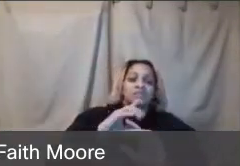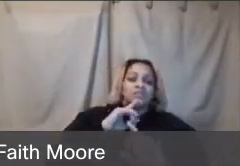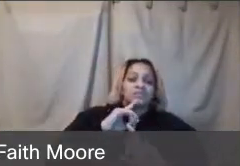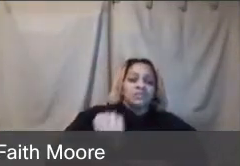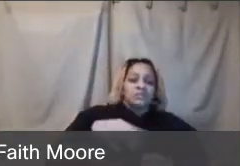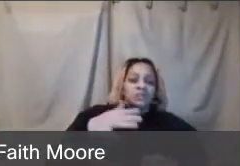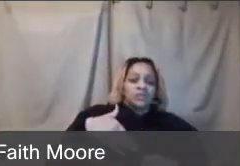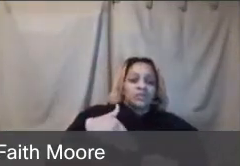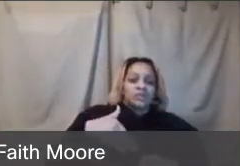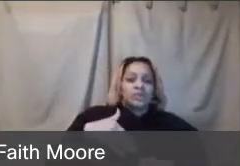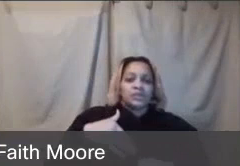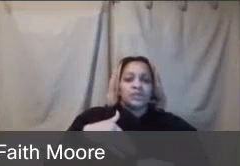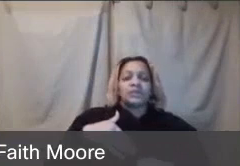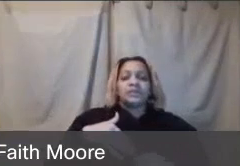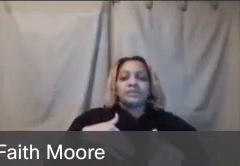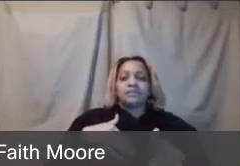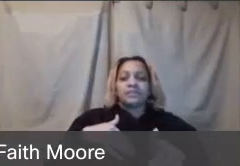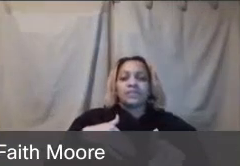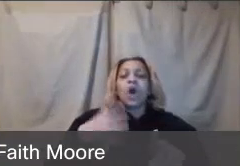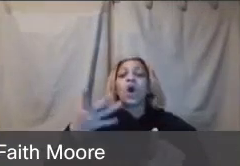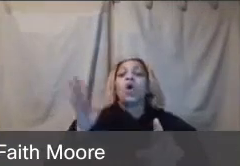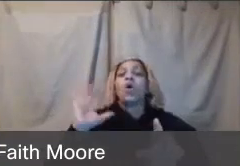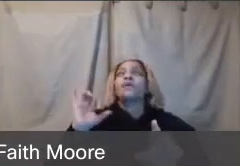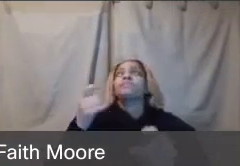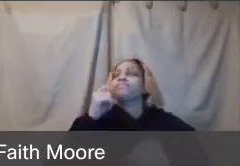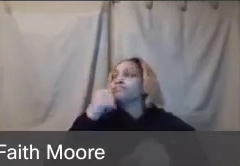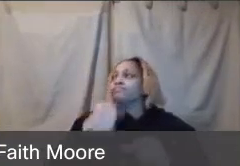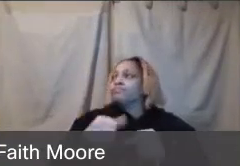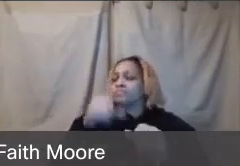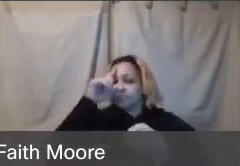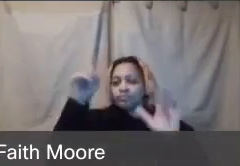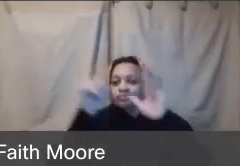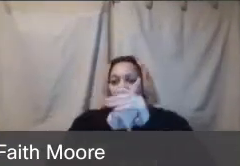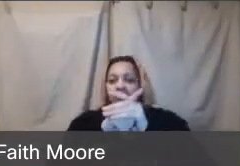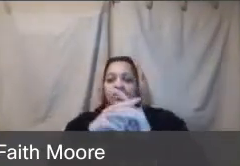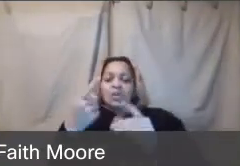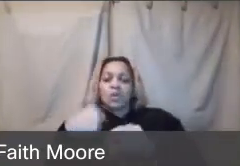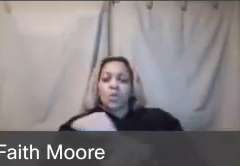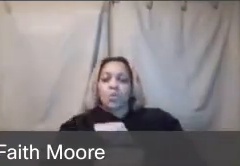Oh, it's a question about what are we doing on? It's not this section of 15 3, but between.